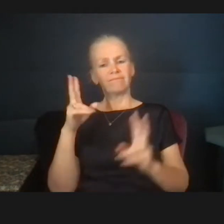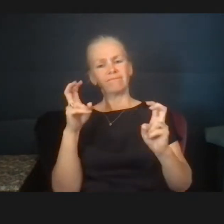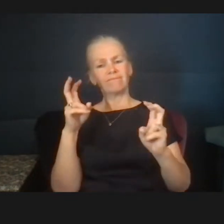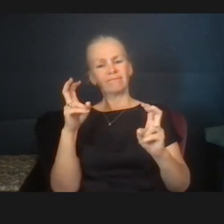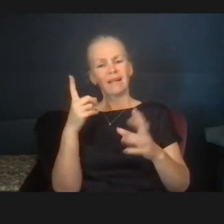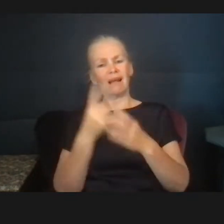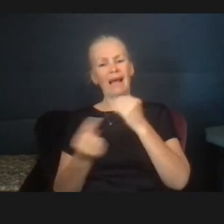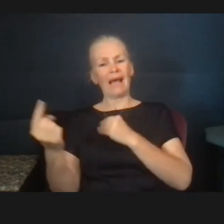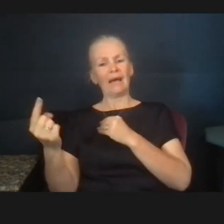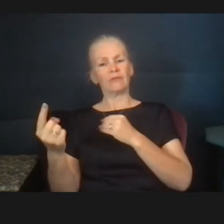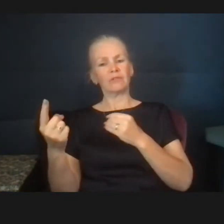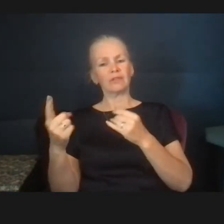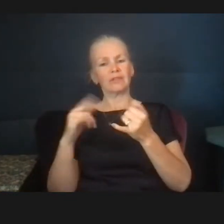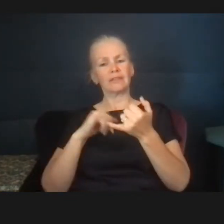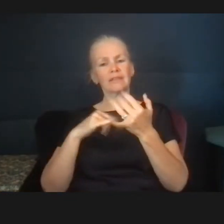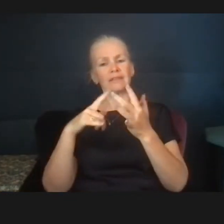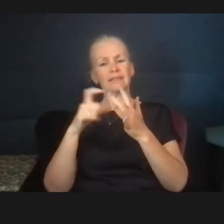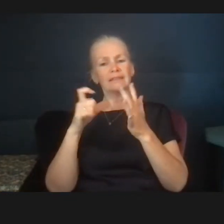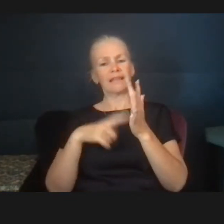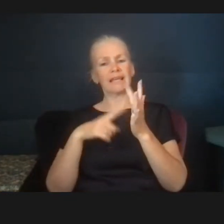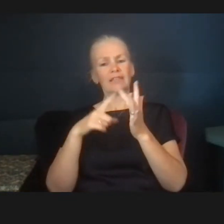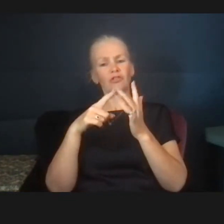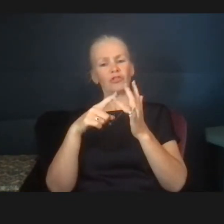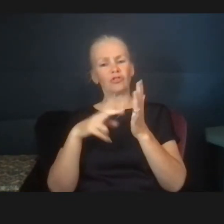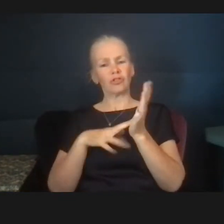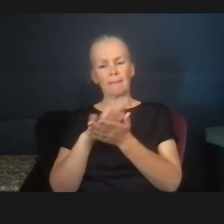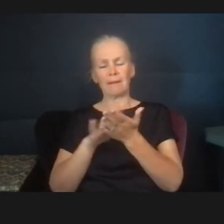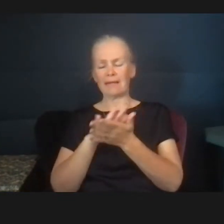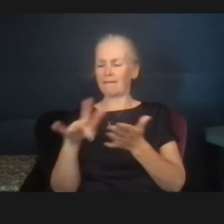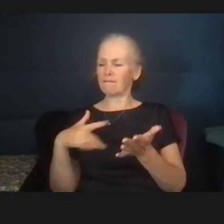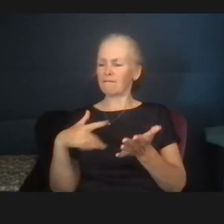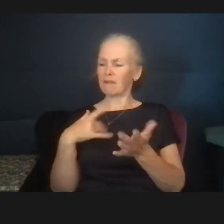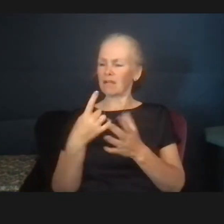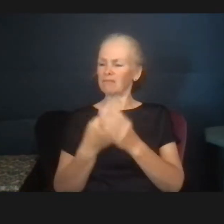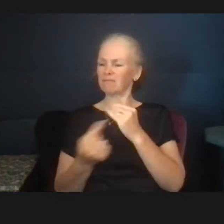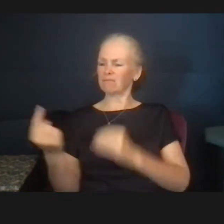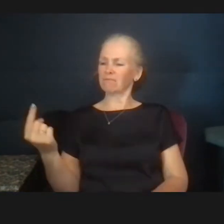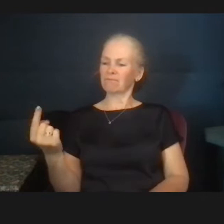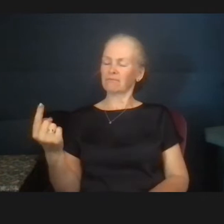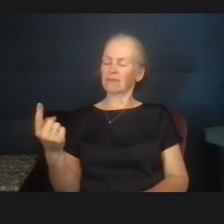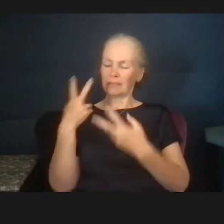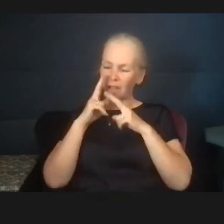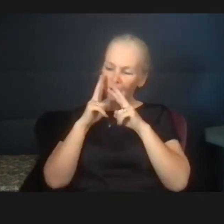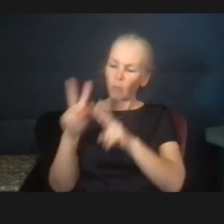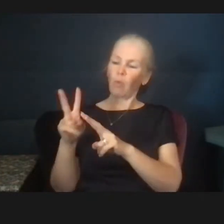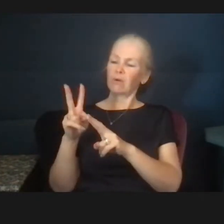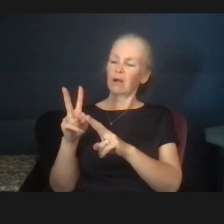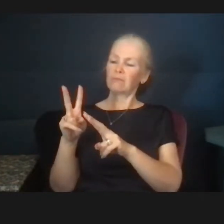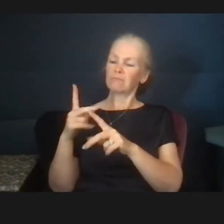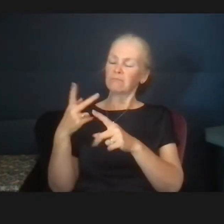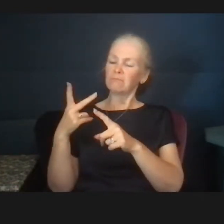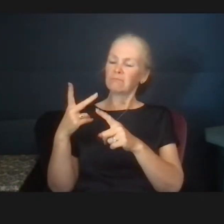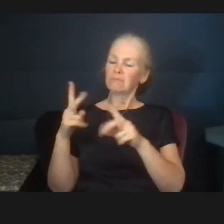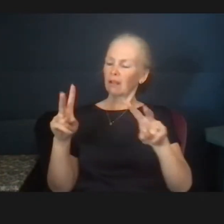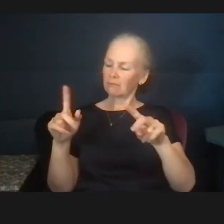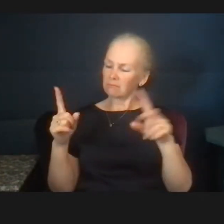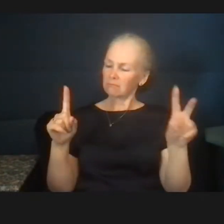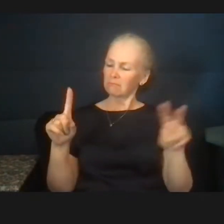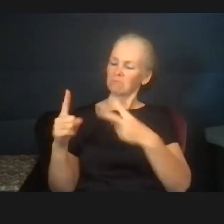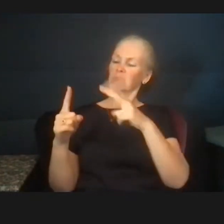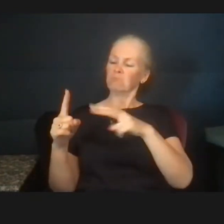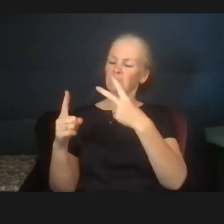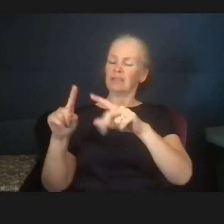is our intersections. So this feeling of being sort of exposed with multiple due to multiple